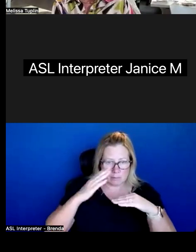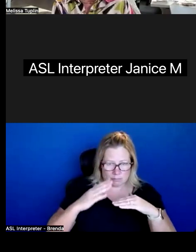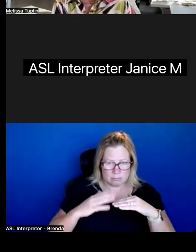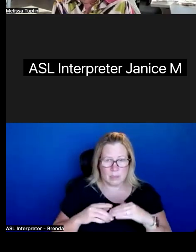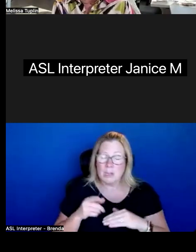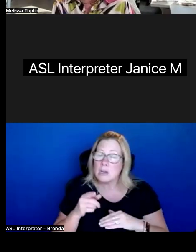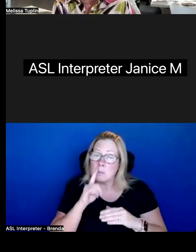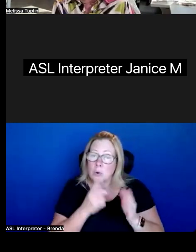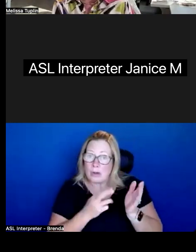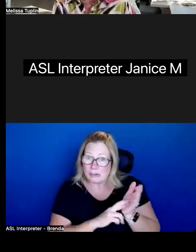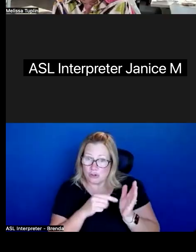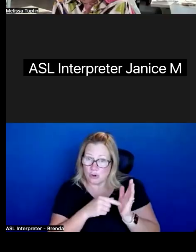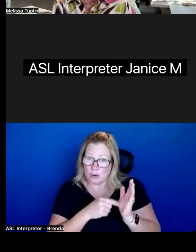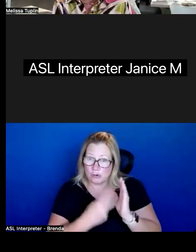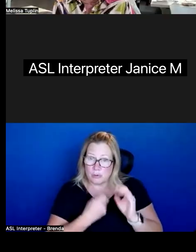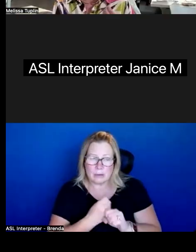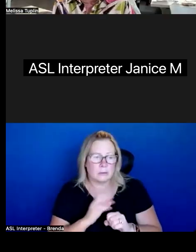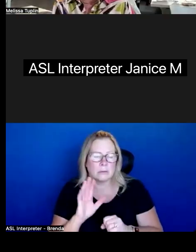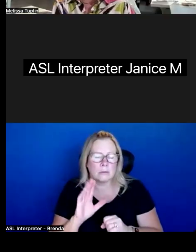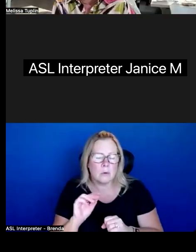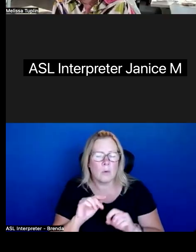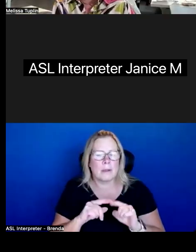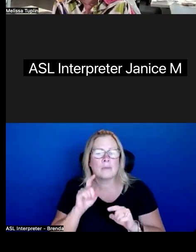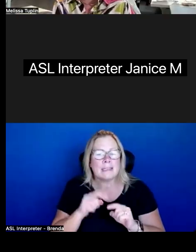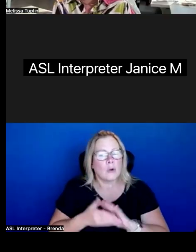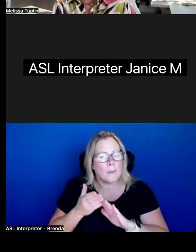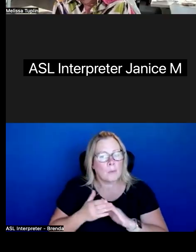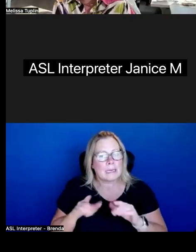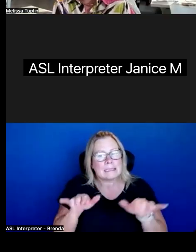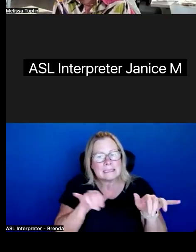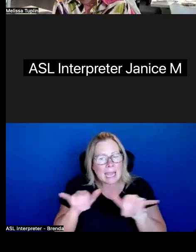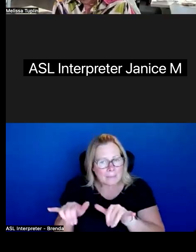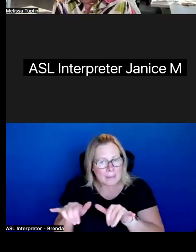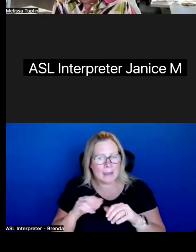but you do need to have been operating like a non-profit for that time.